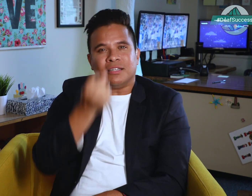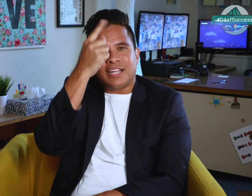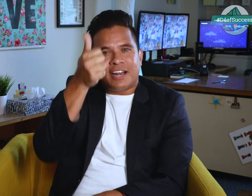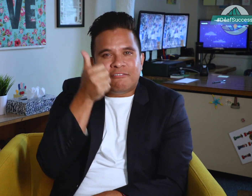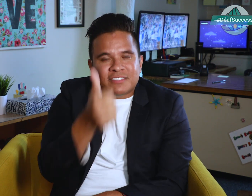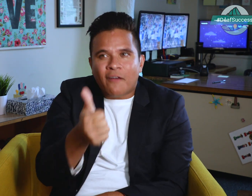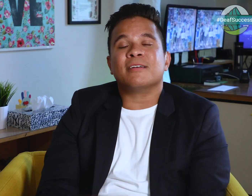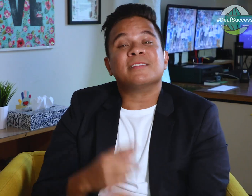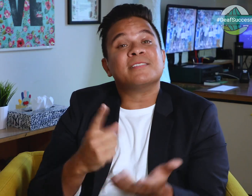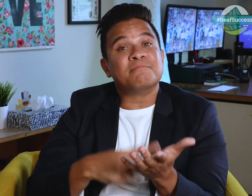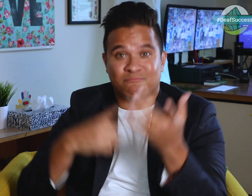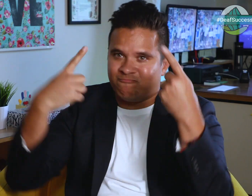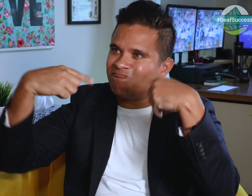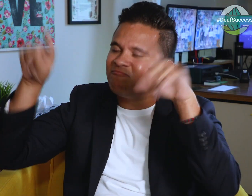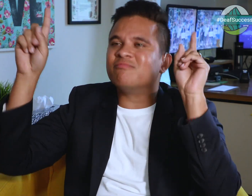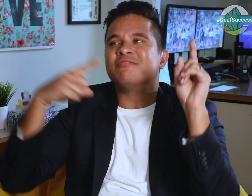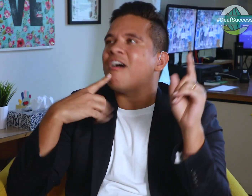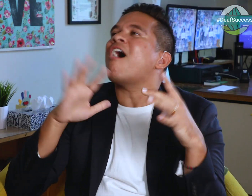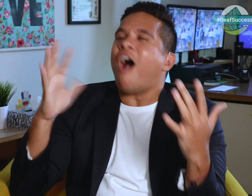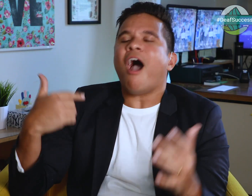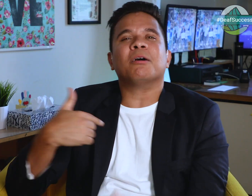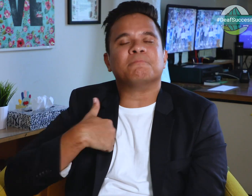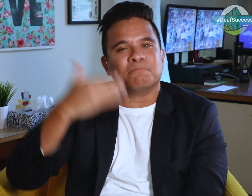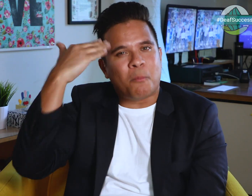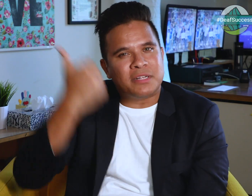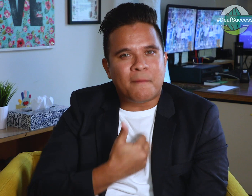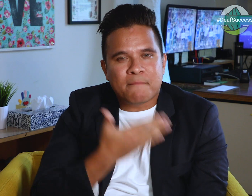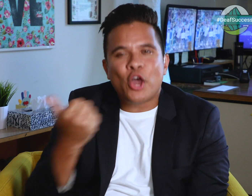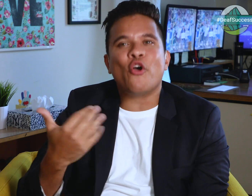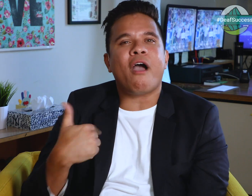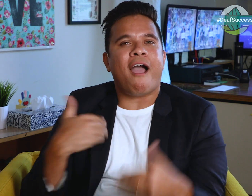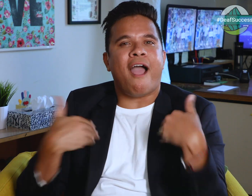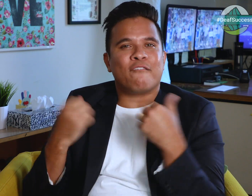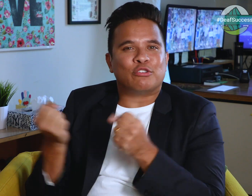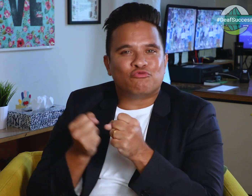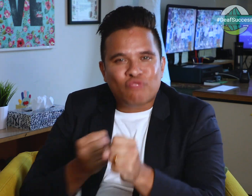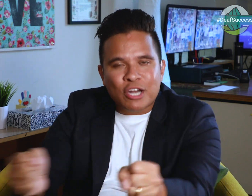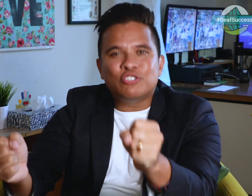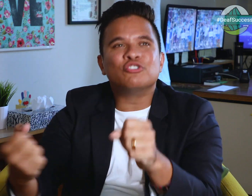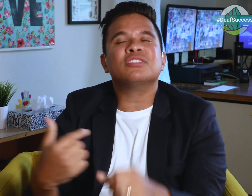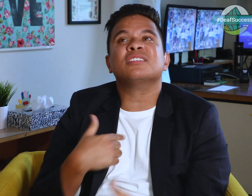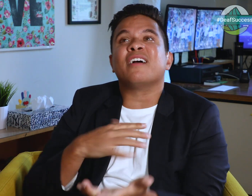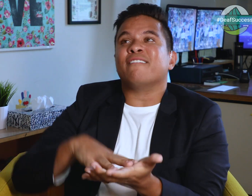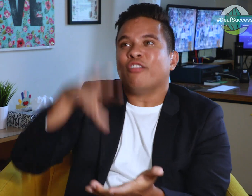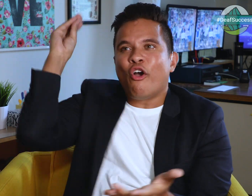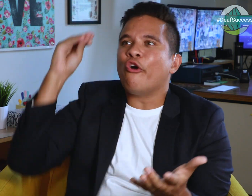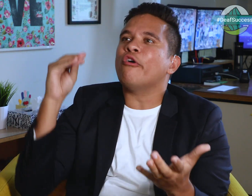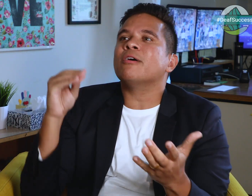how far they have come to better understand themselves. Some students end counseling feeling they have accomplished